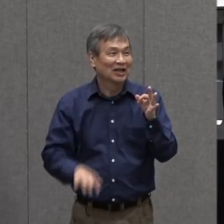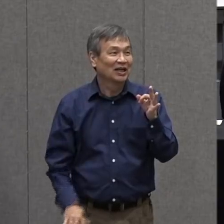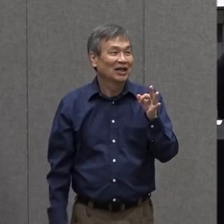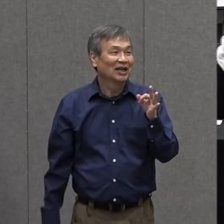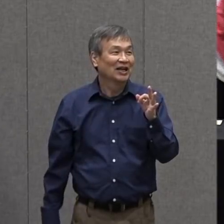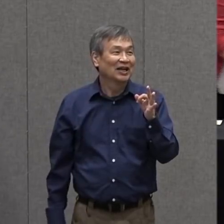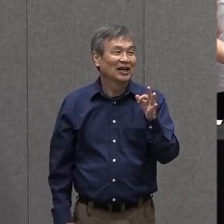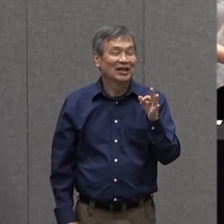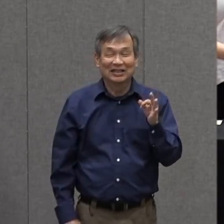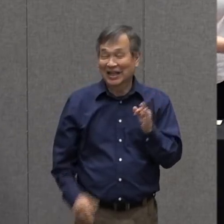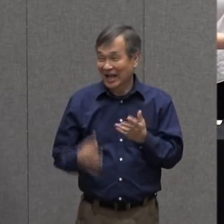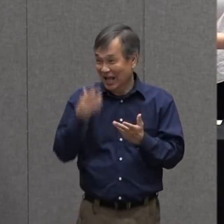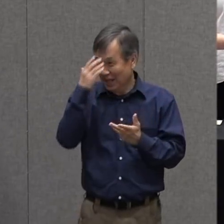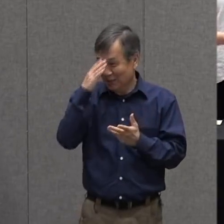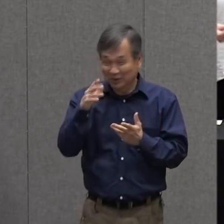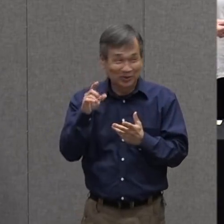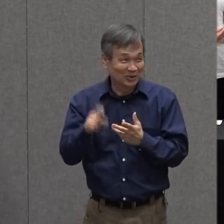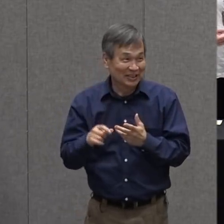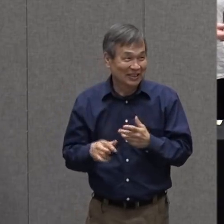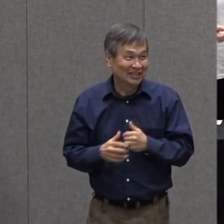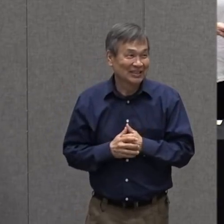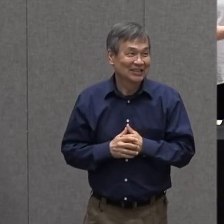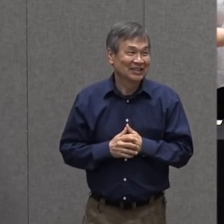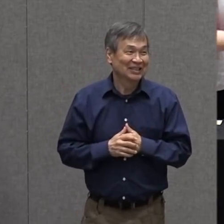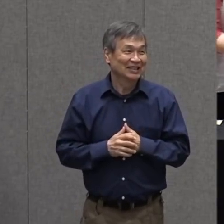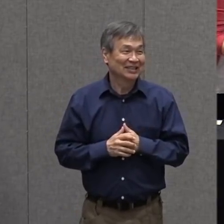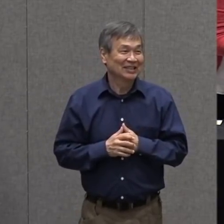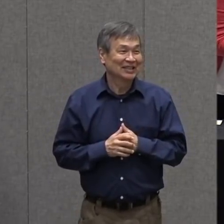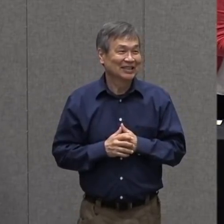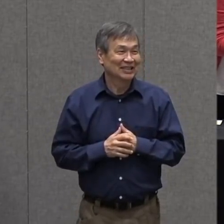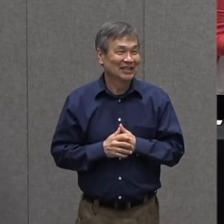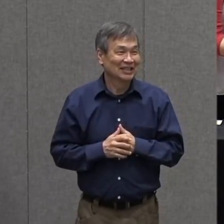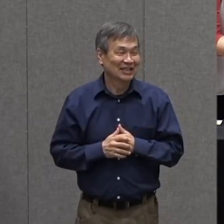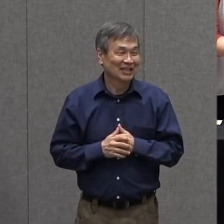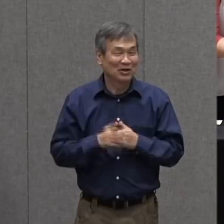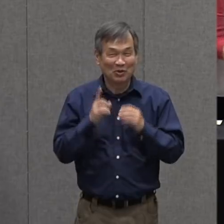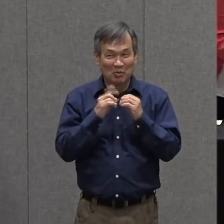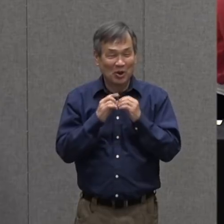I don't know, I get nervous when I get into the 20's. Let me try one more.